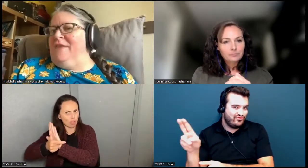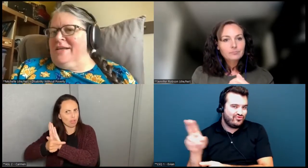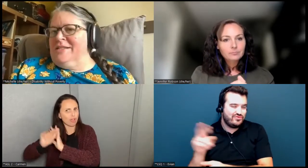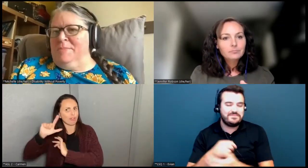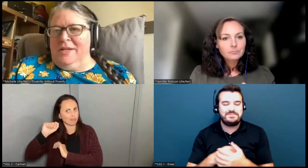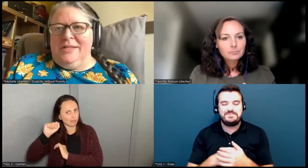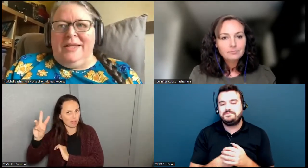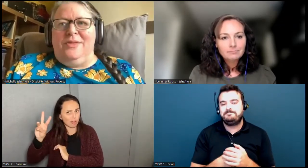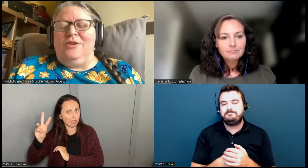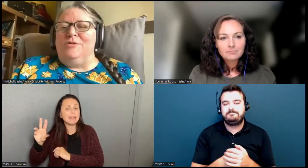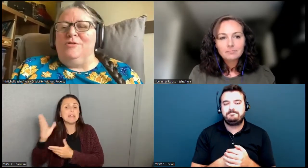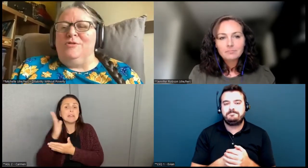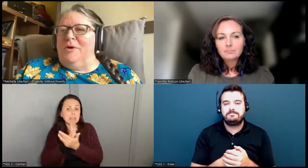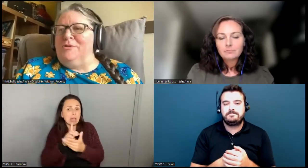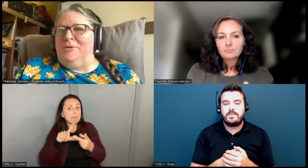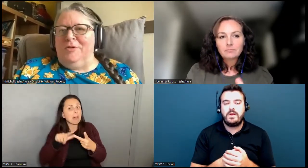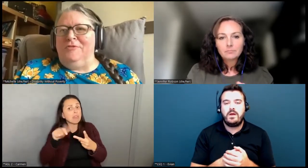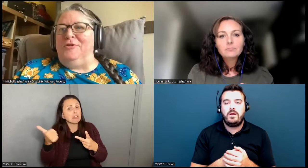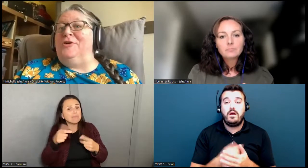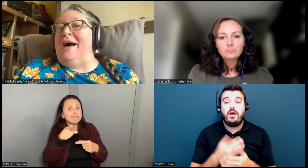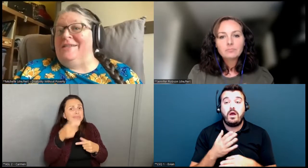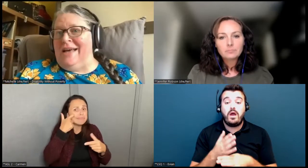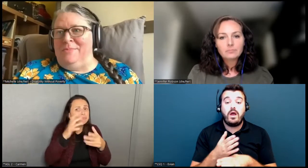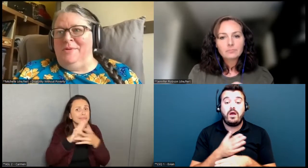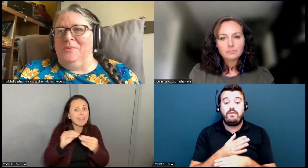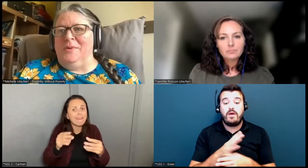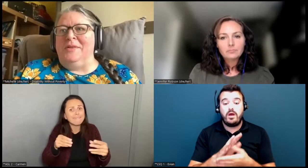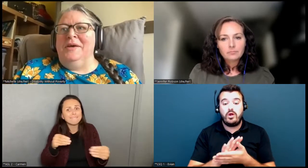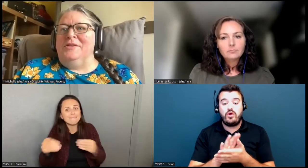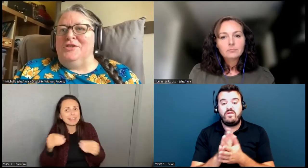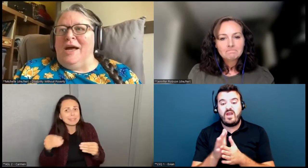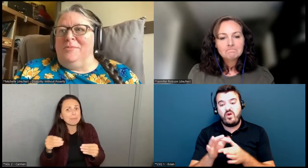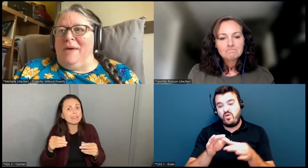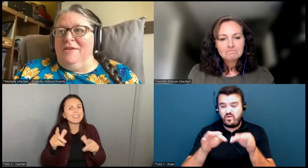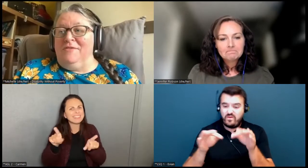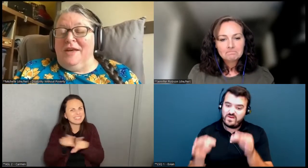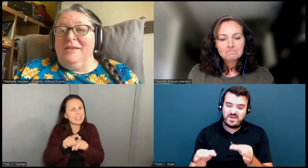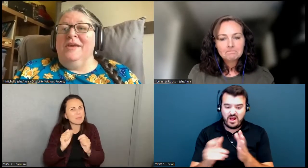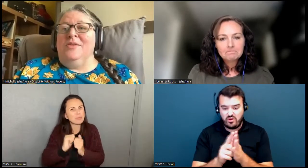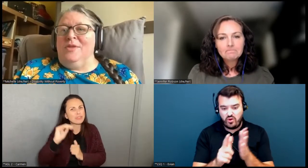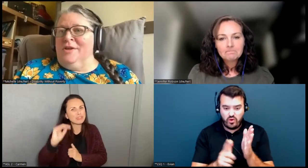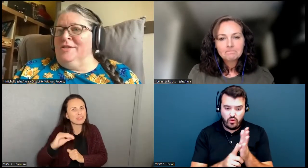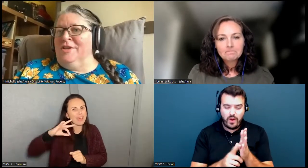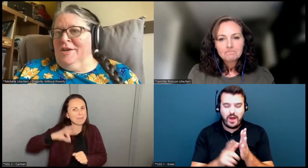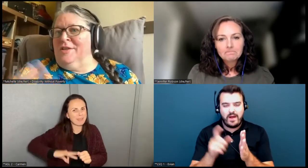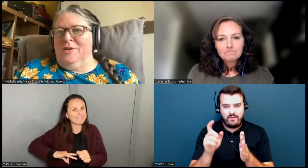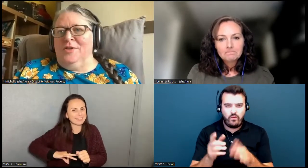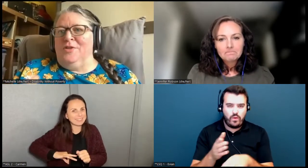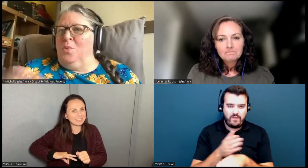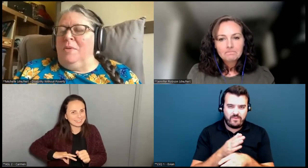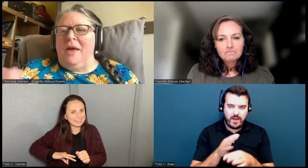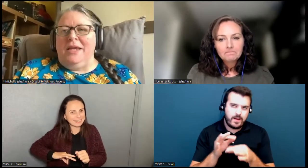THAT THE FLEXIBILITY YOU SPOKE TO BEFORE AS HAPPENED WITH THE CHILD BENEFIT, THAT WE MAY